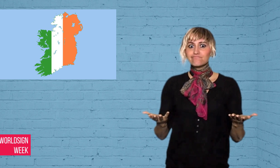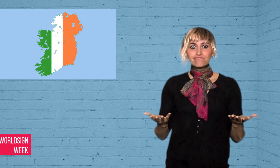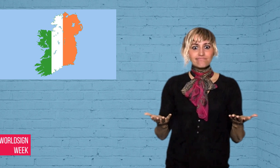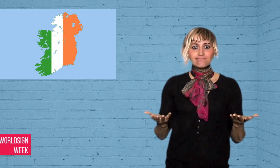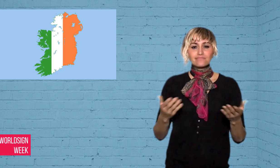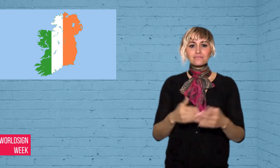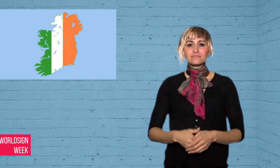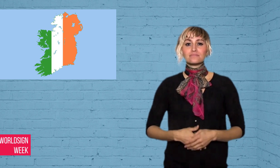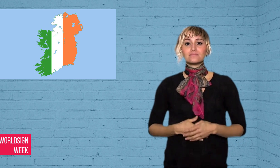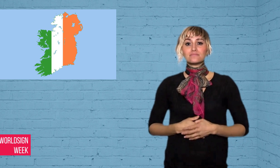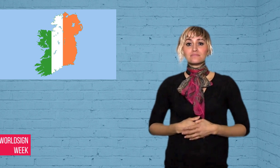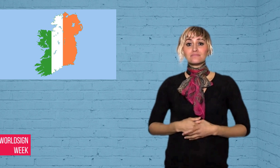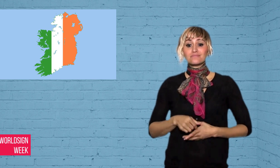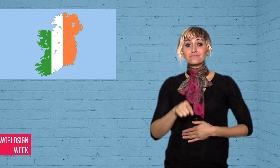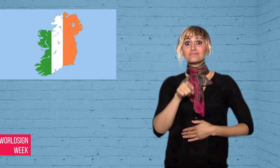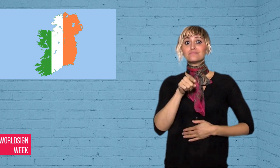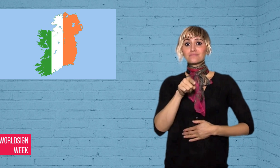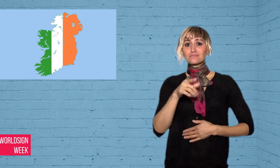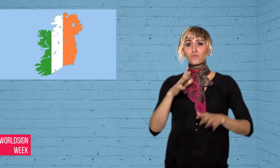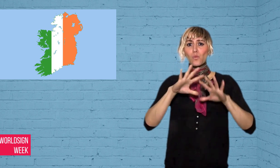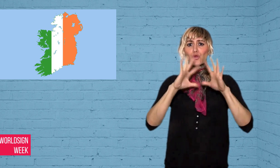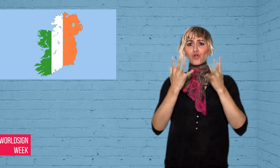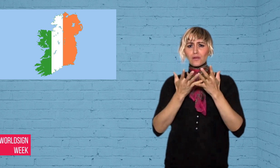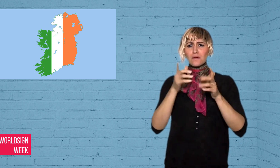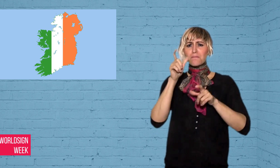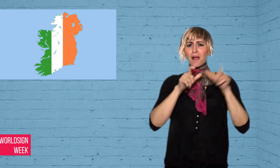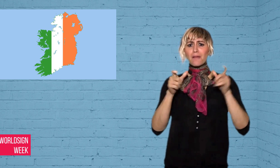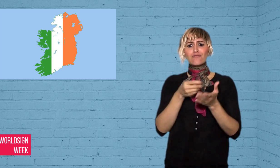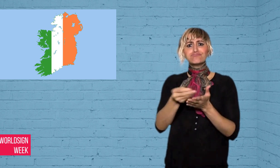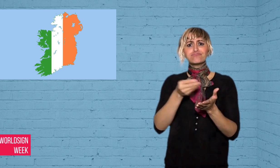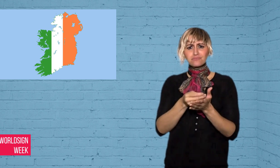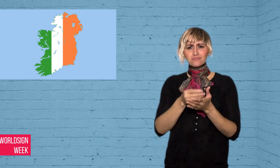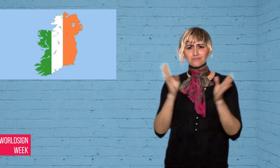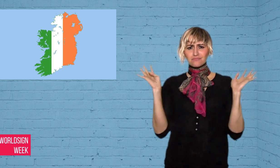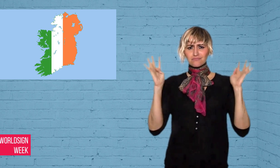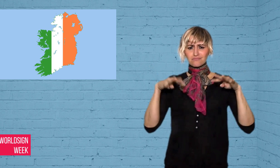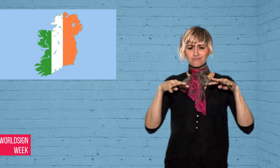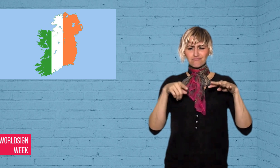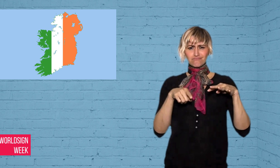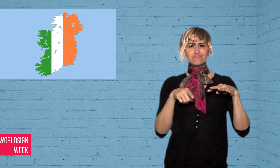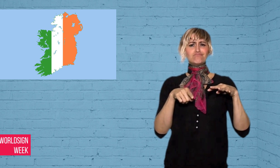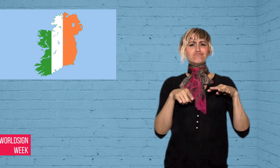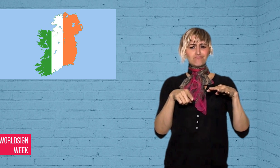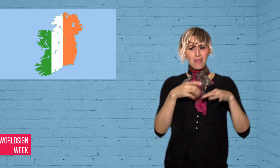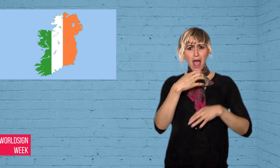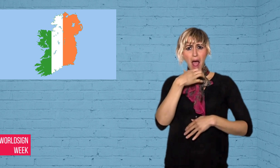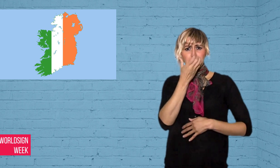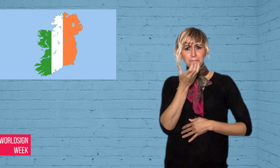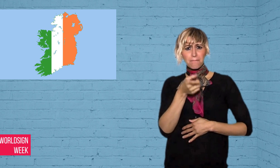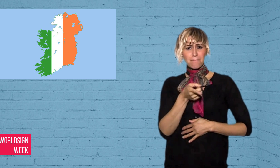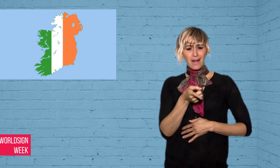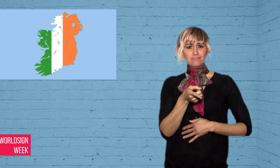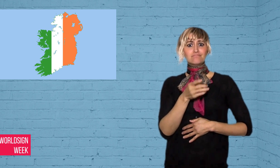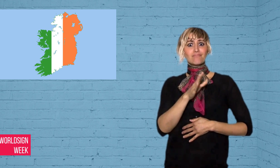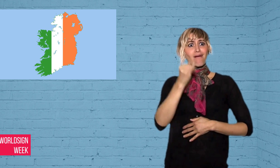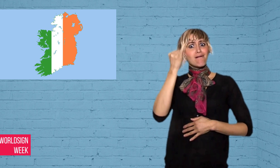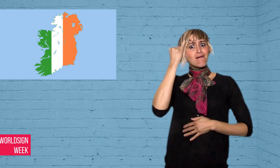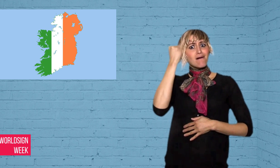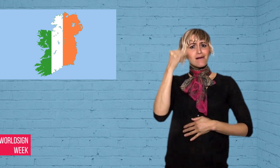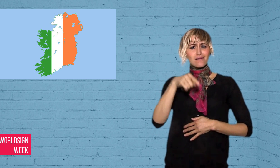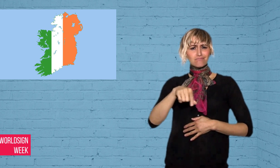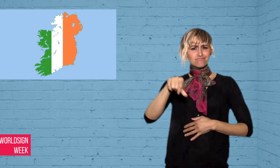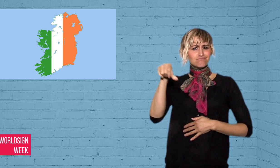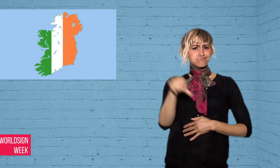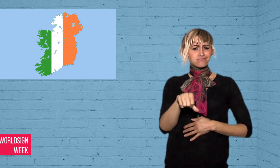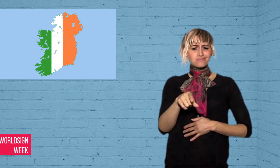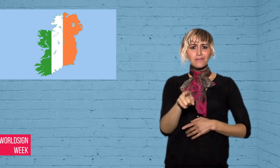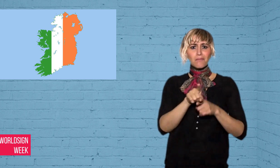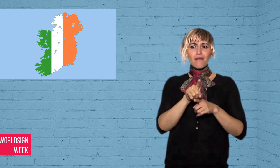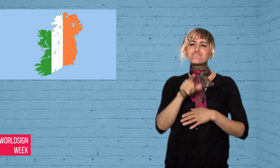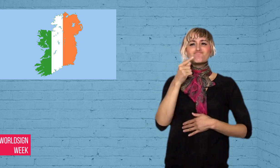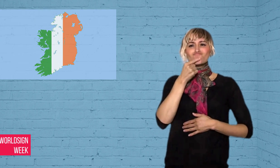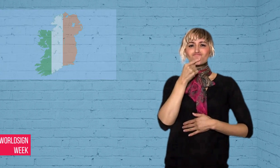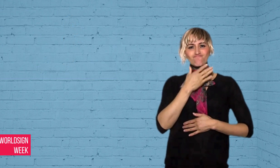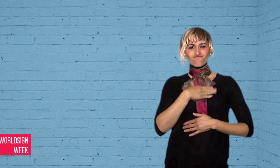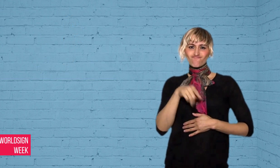It was just one of the company’s many